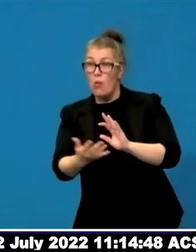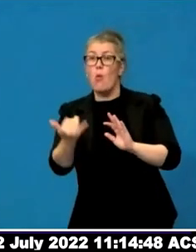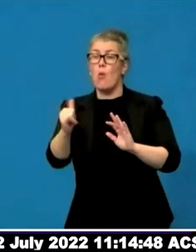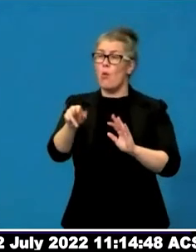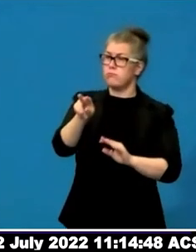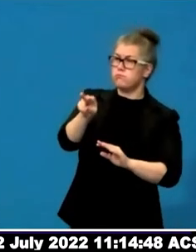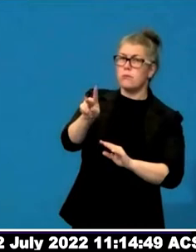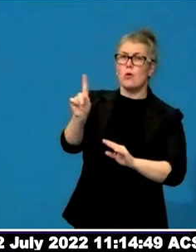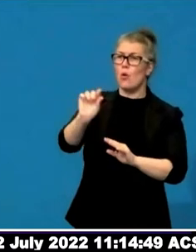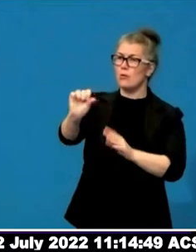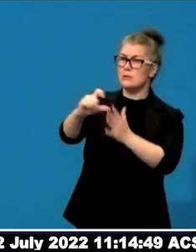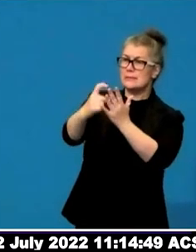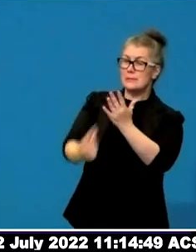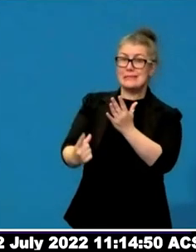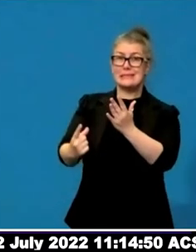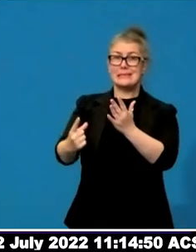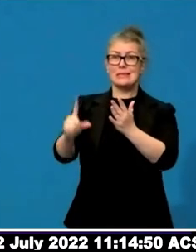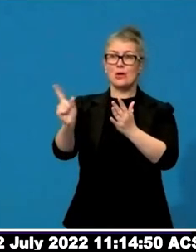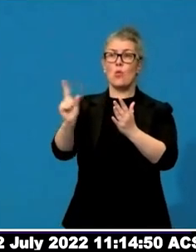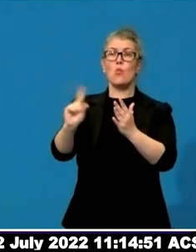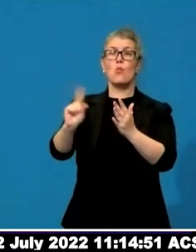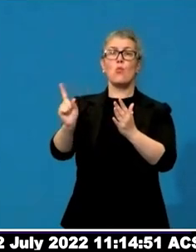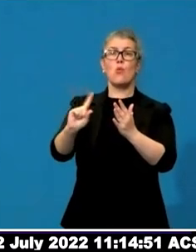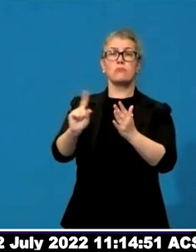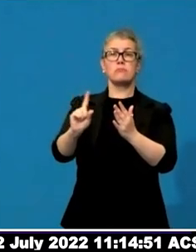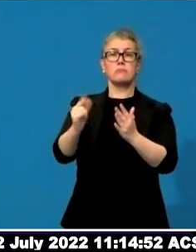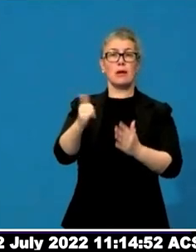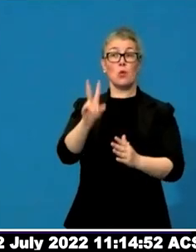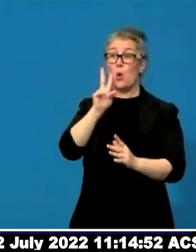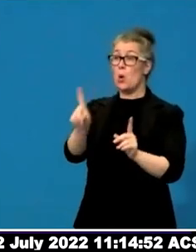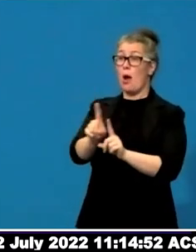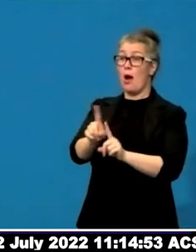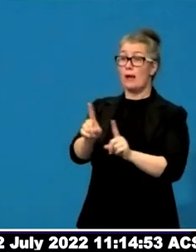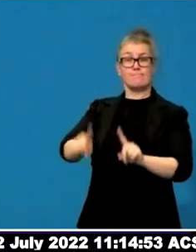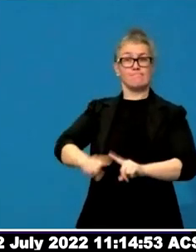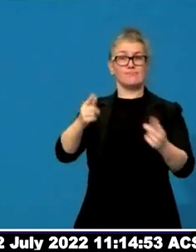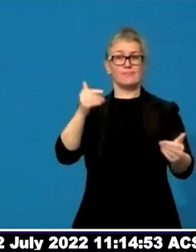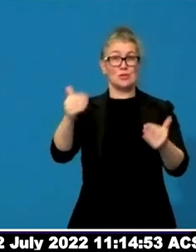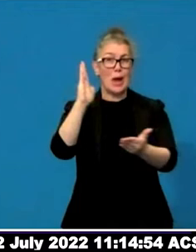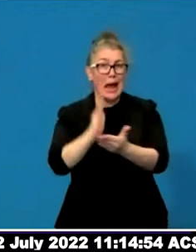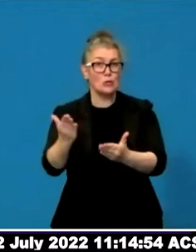So the appearance of the disability can be greater, but what it is,